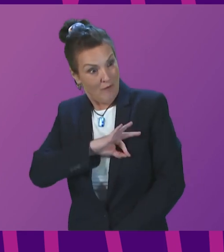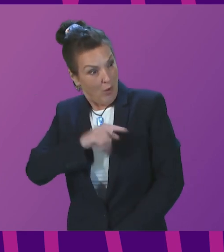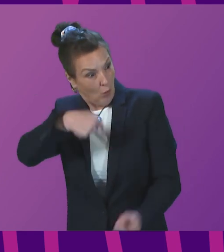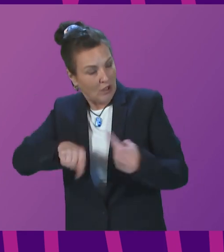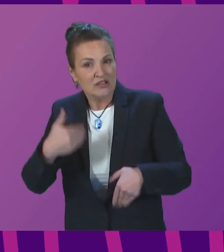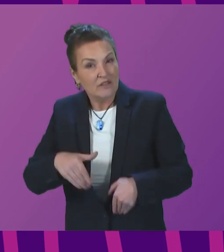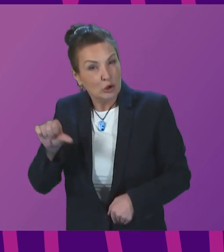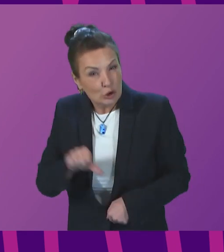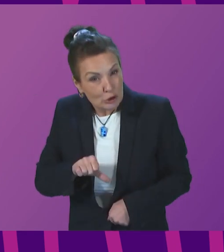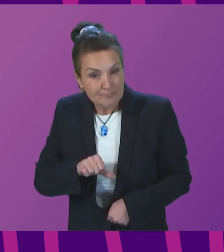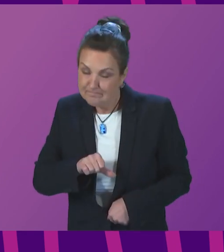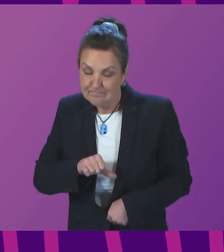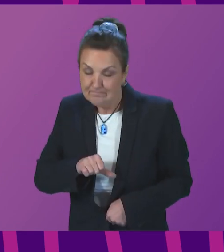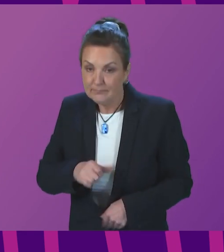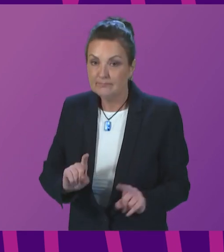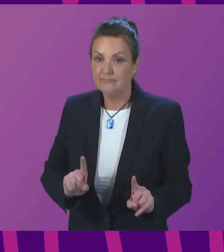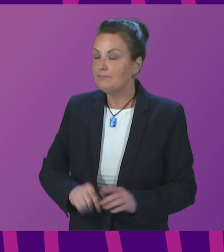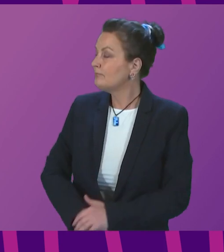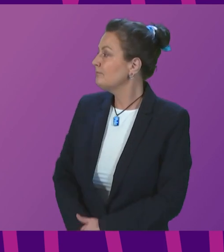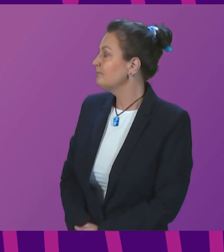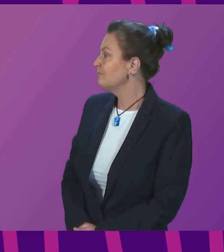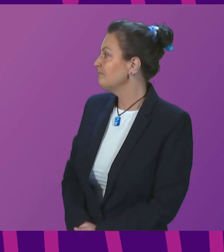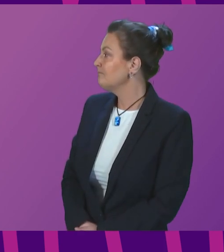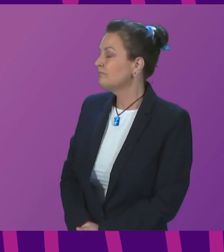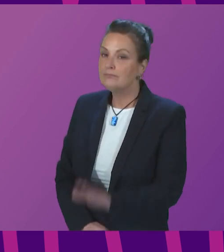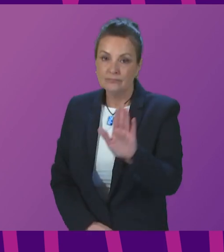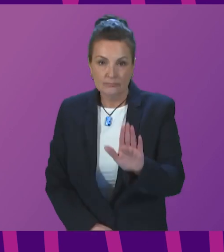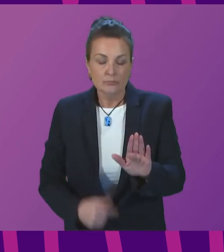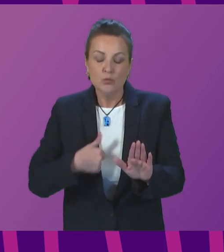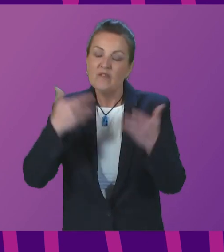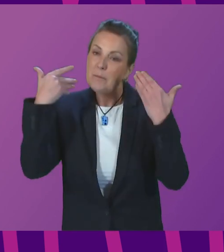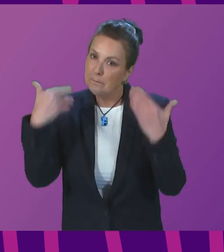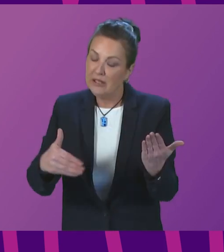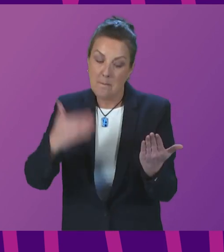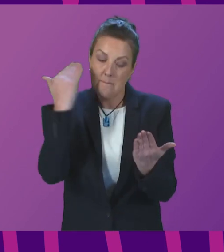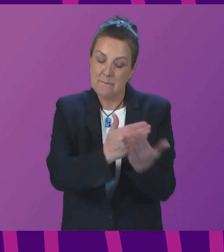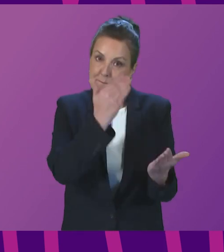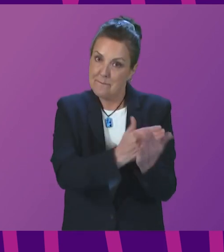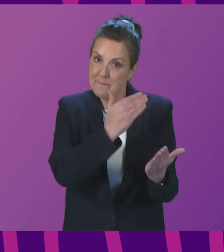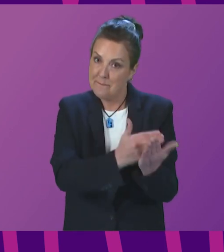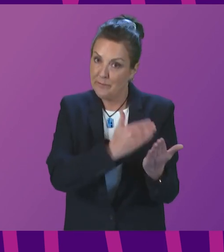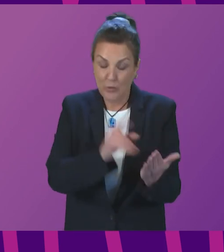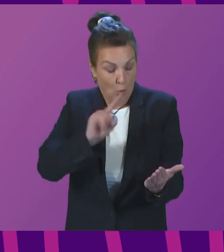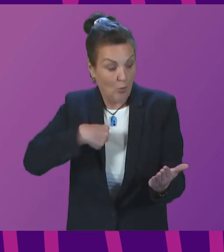We believe that the UK Government should be doing more—and have set out ways in which it can do that—to help people right now with the cost of living crisis.